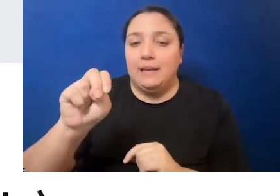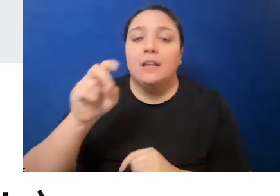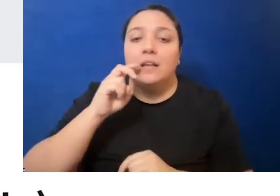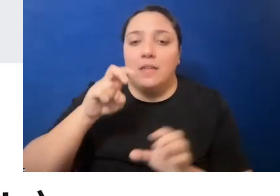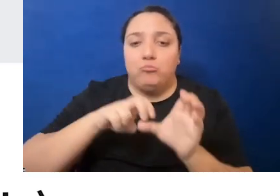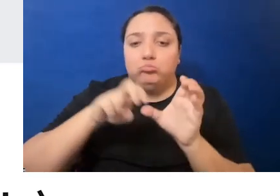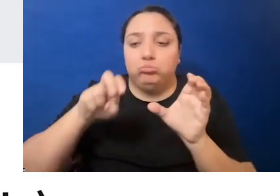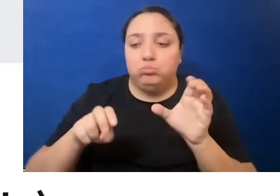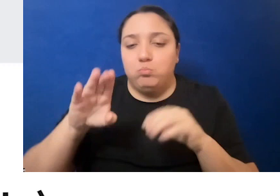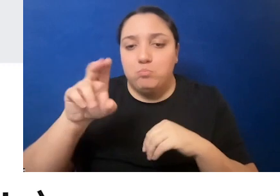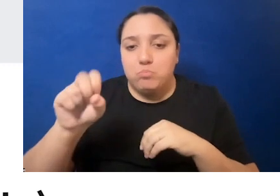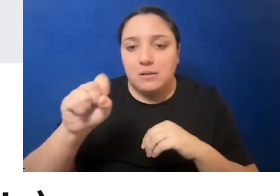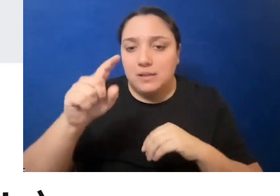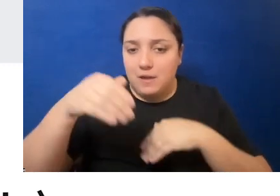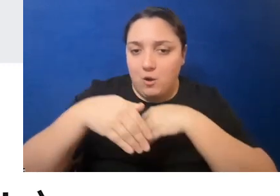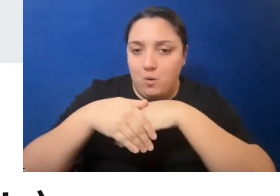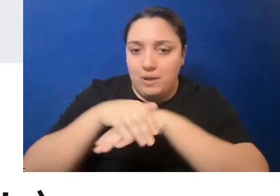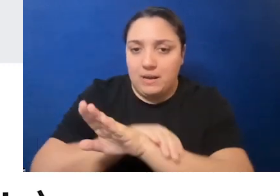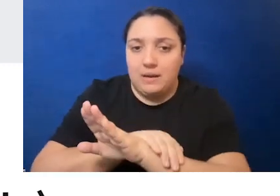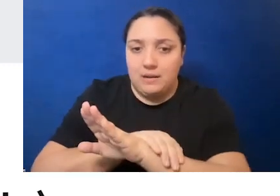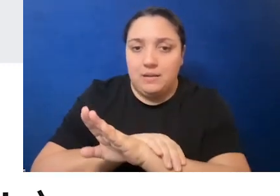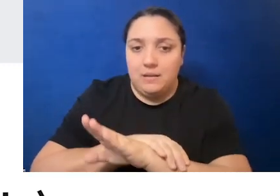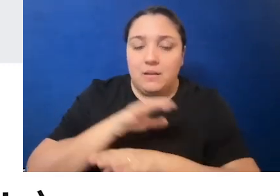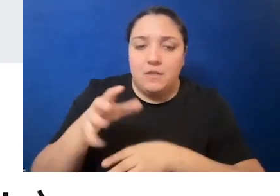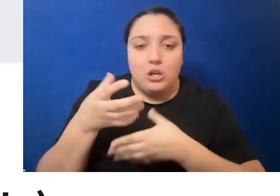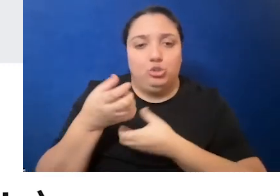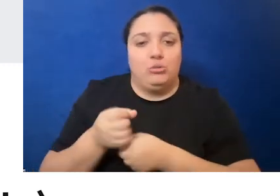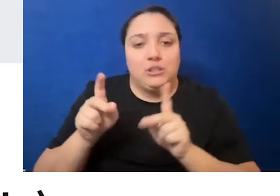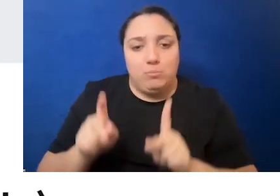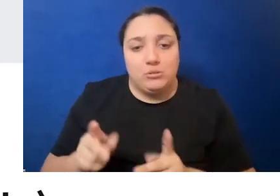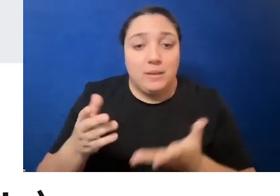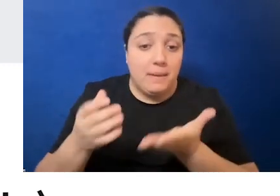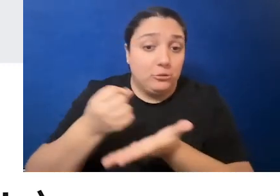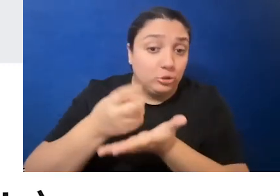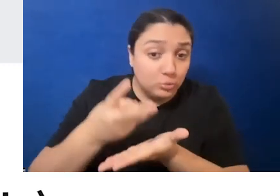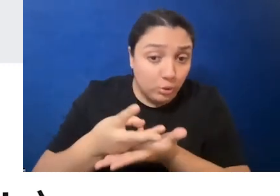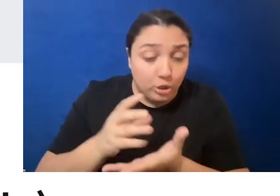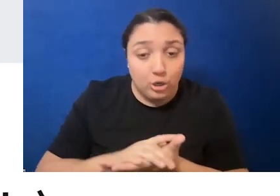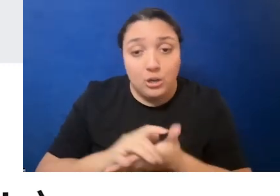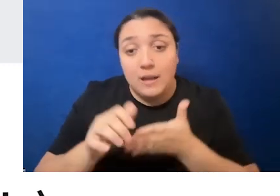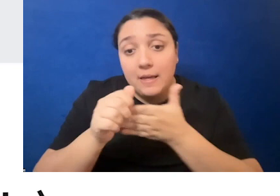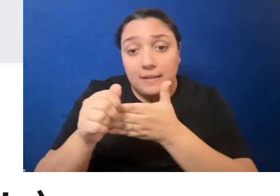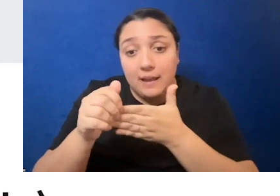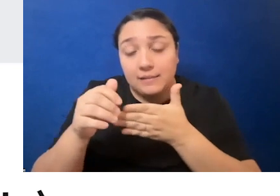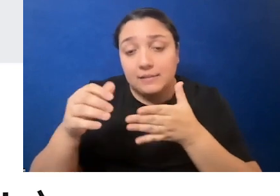SUCCESS WITH CHECK INS TOO. THEY GET OFF THE BUS IN THE MORNING OR DROPPED OUT AND GO TO